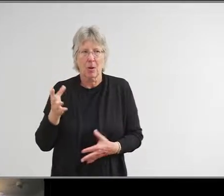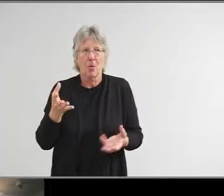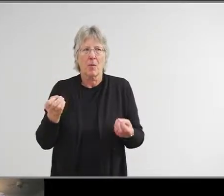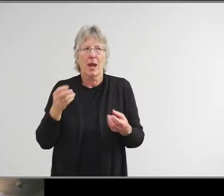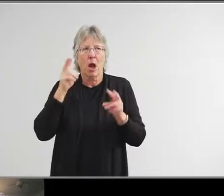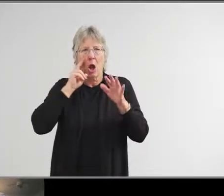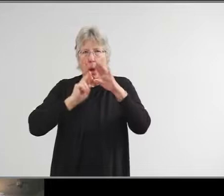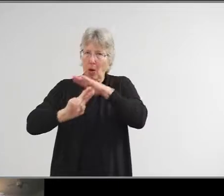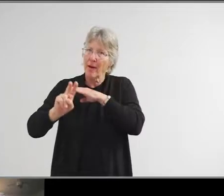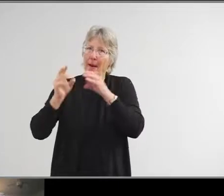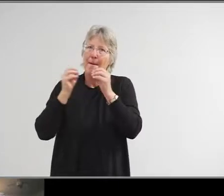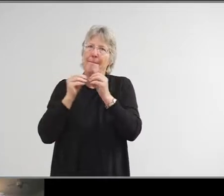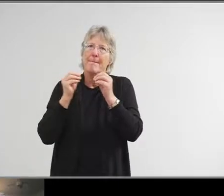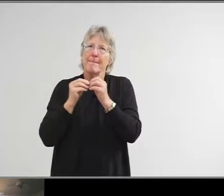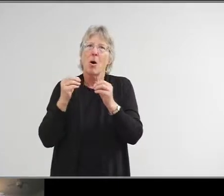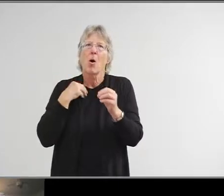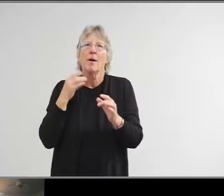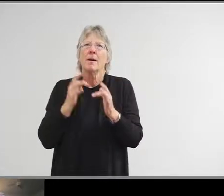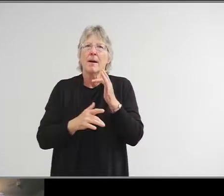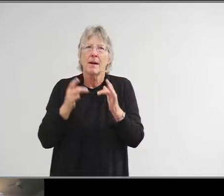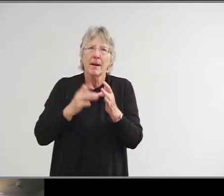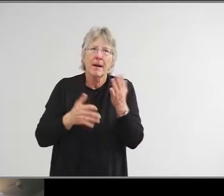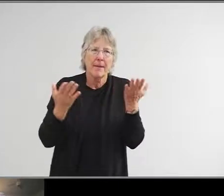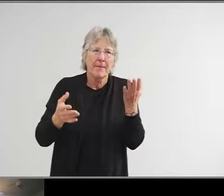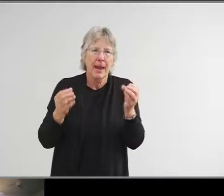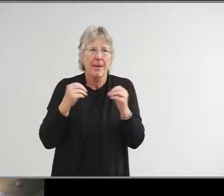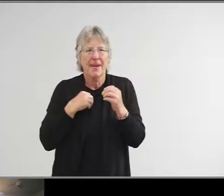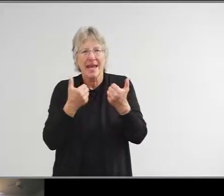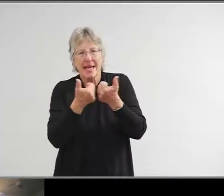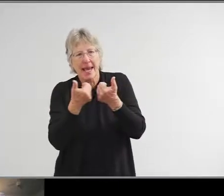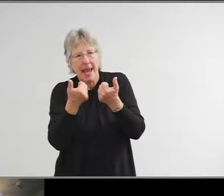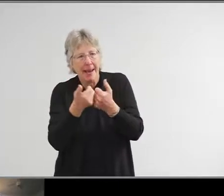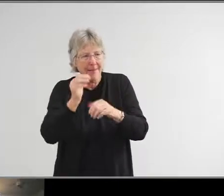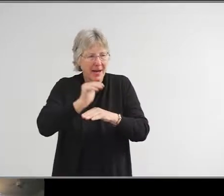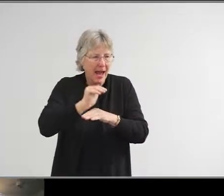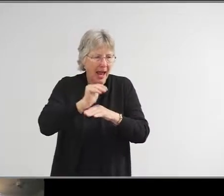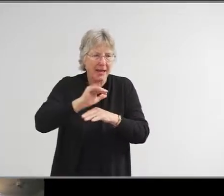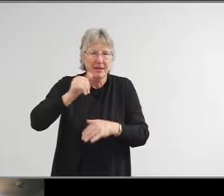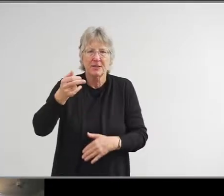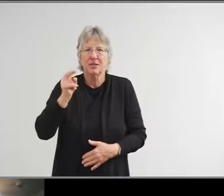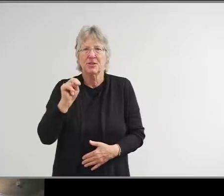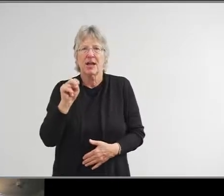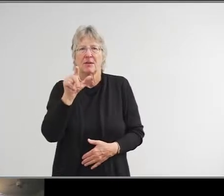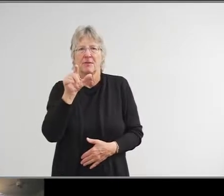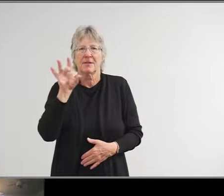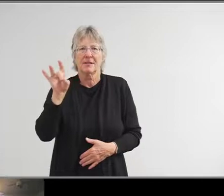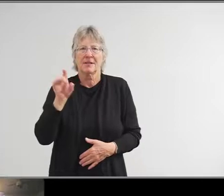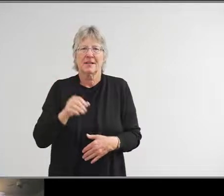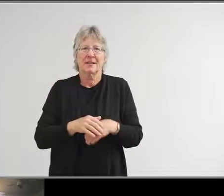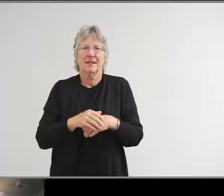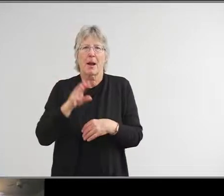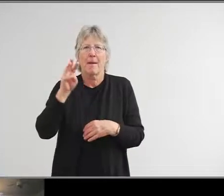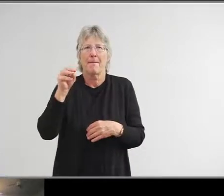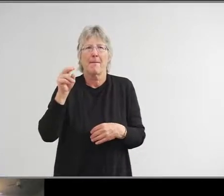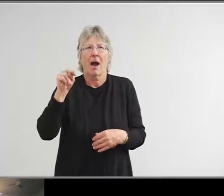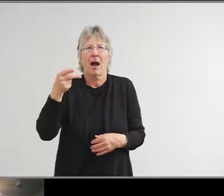including an among us, game night on January 28th. Among us has been a very popular game throughout the high school community